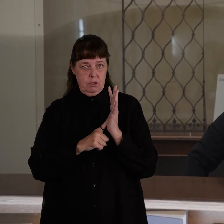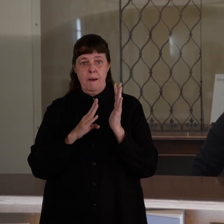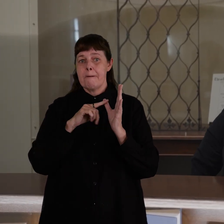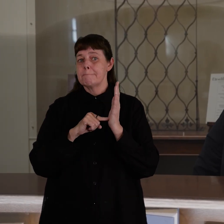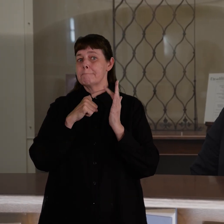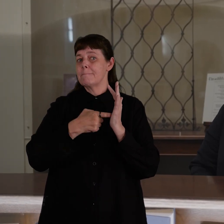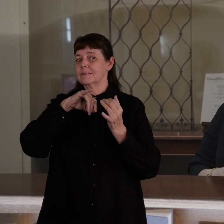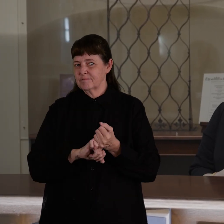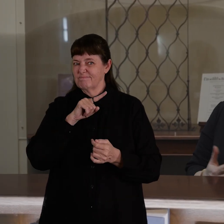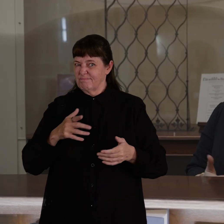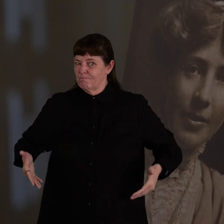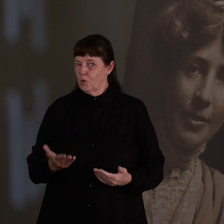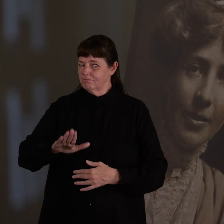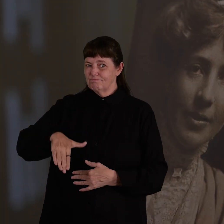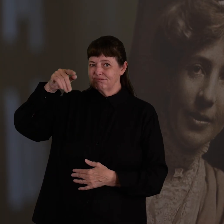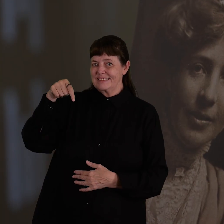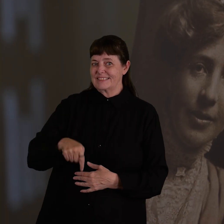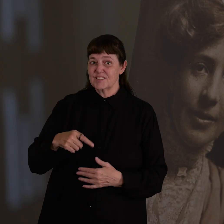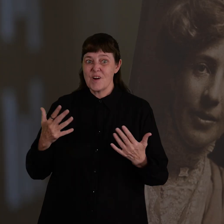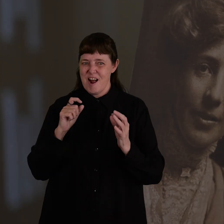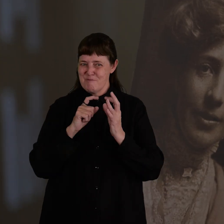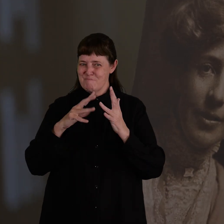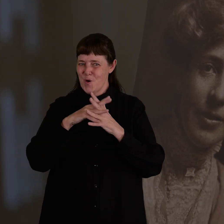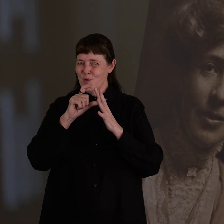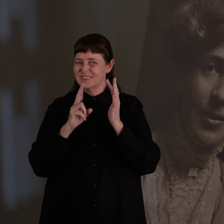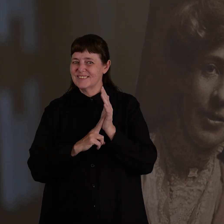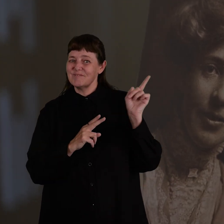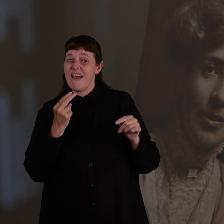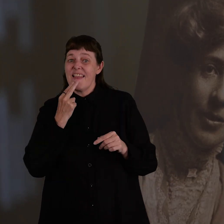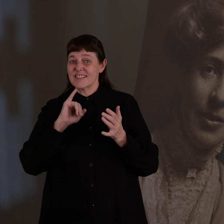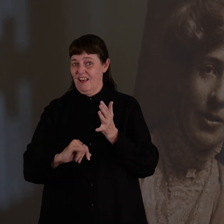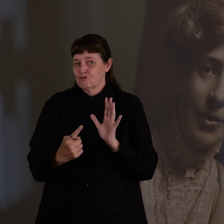Muriel Matters. She was born in Bowden, South Australia, and she grew up here,